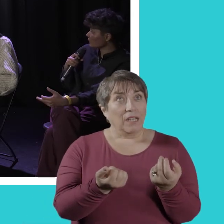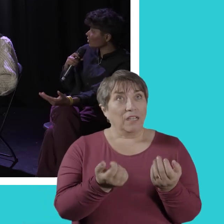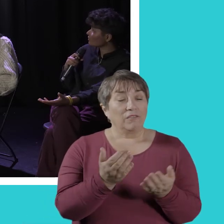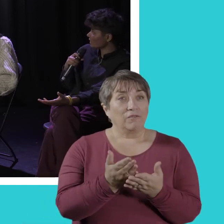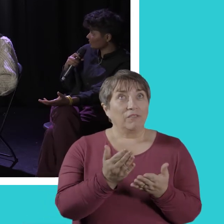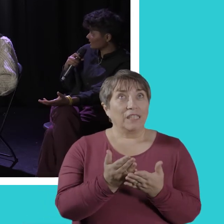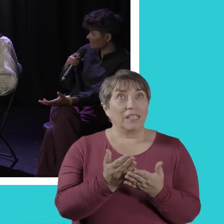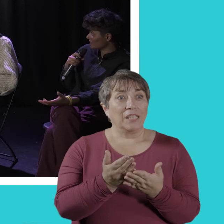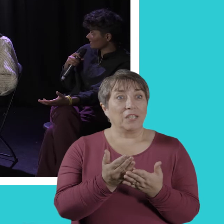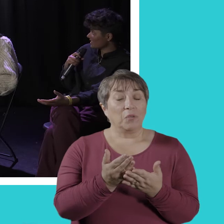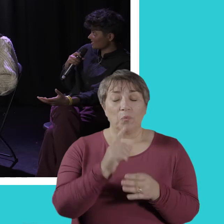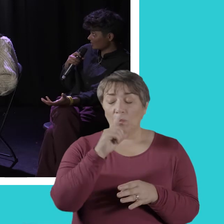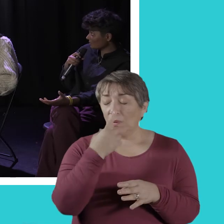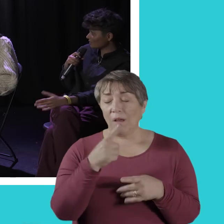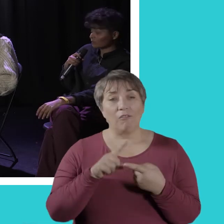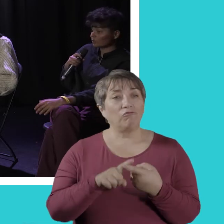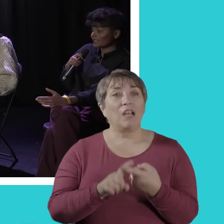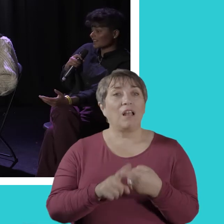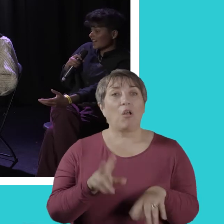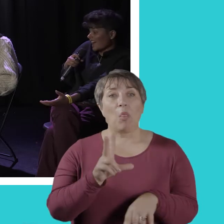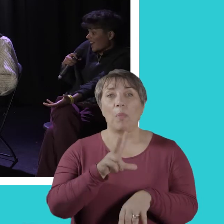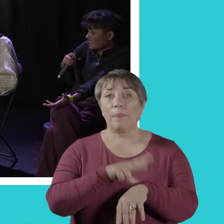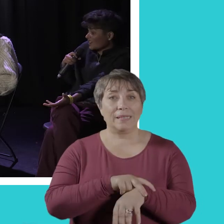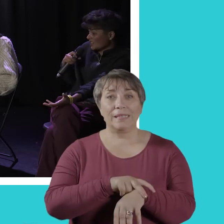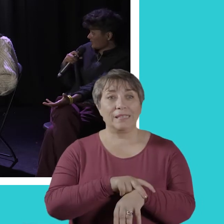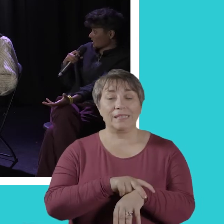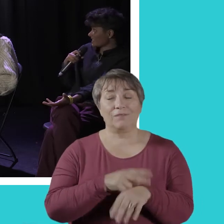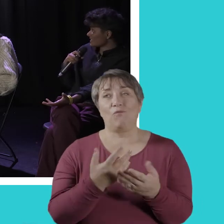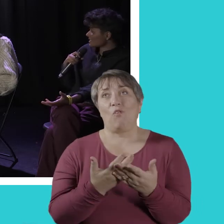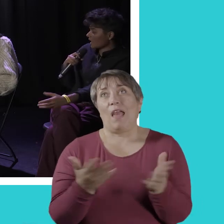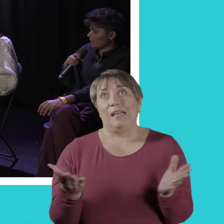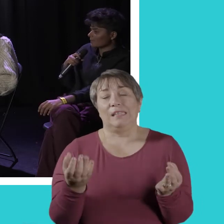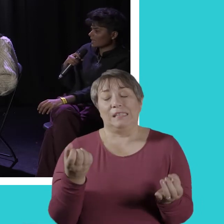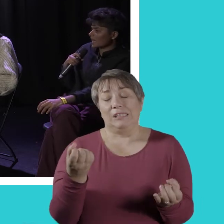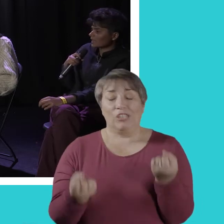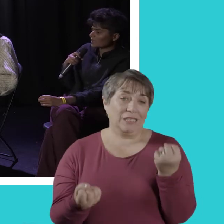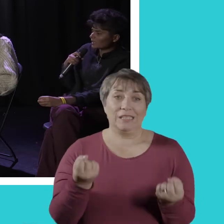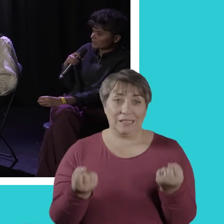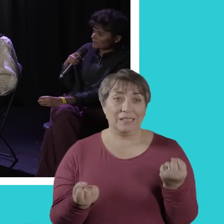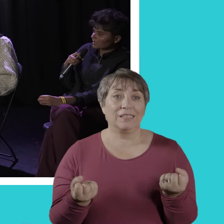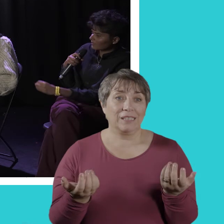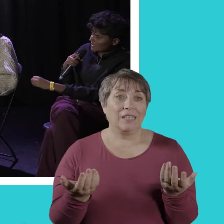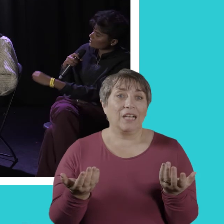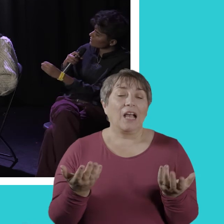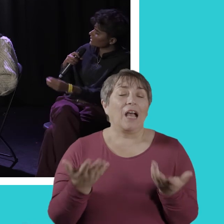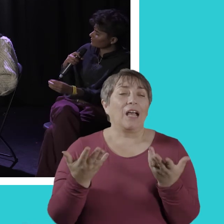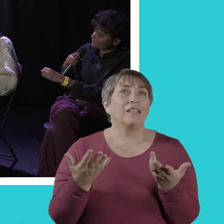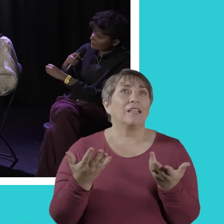that we can't rely on the police system for any kind of justice. And I think it links really